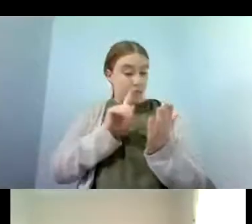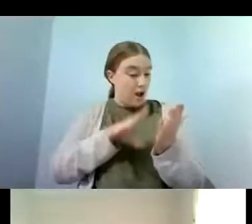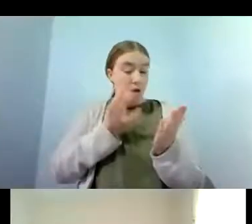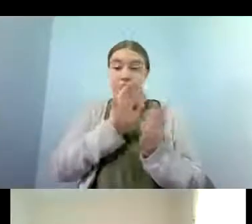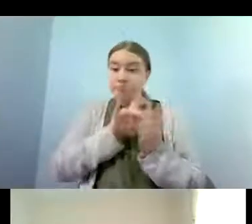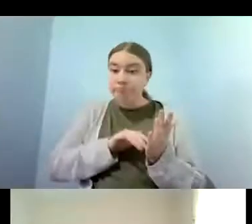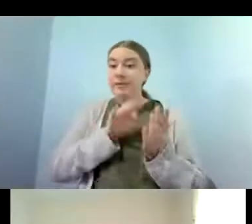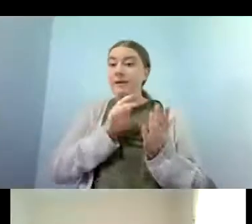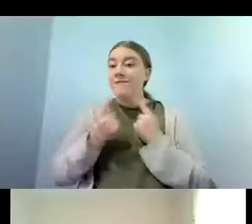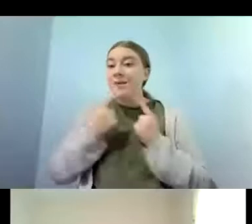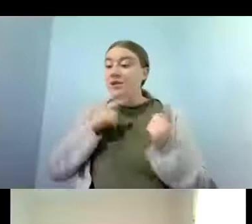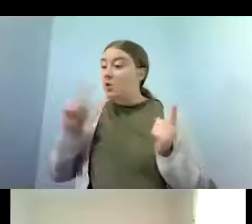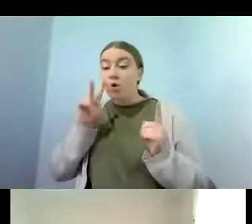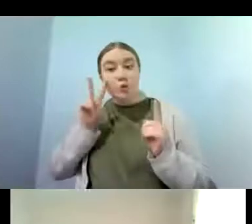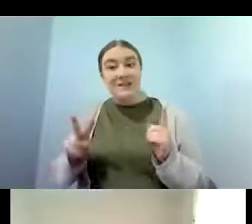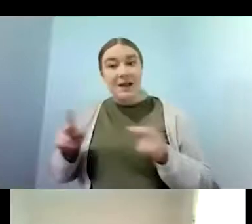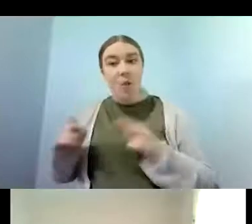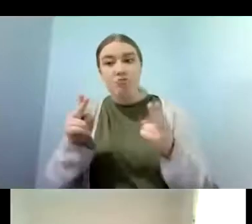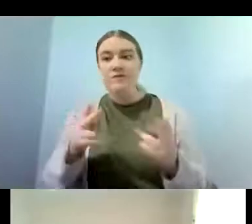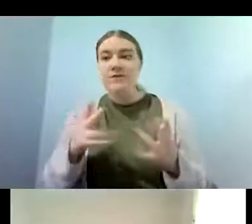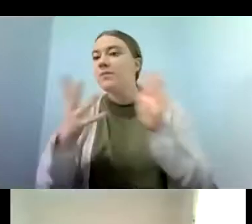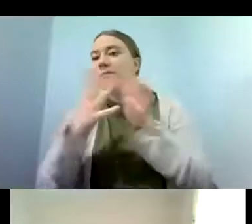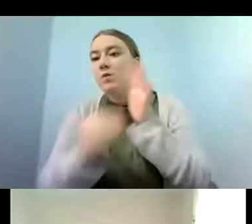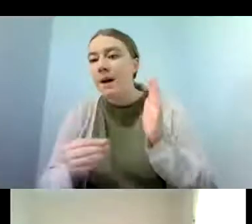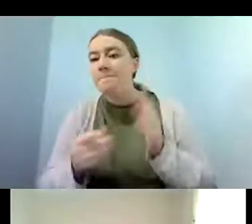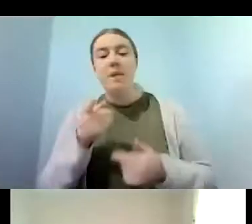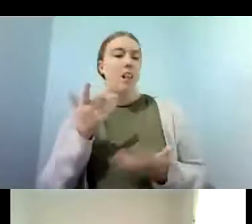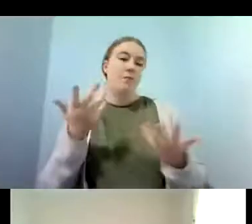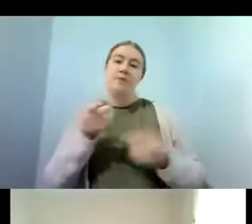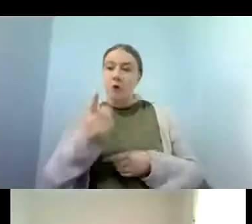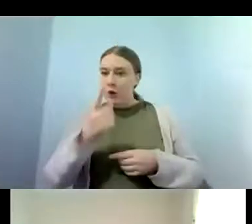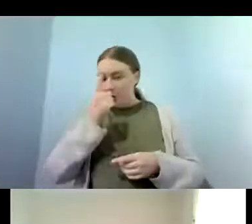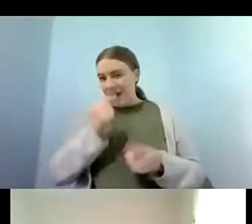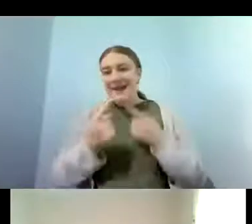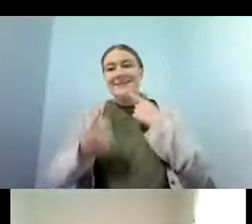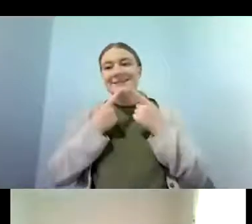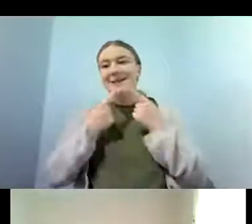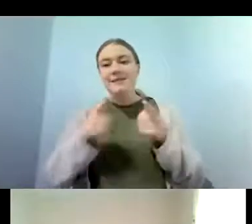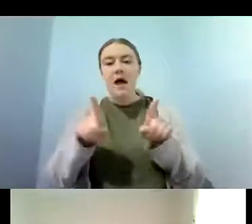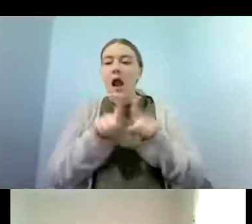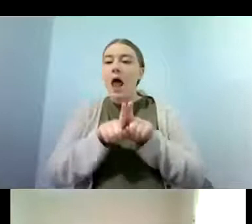so for example it allows you to submit data regarding pollution so if you notice